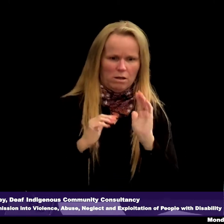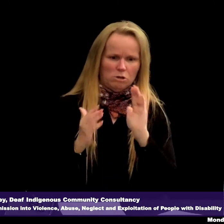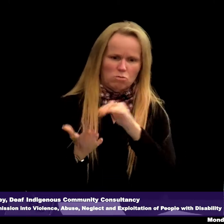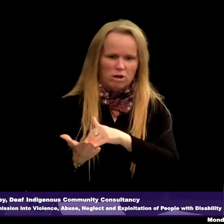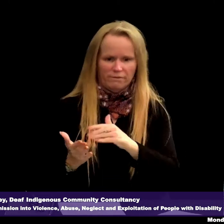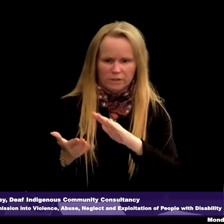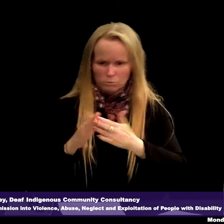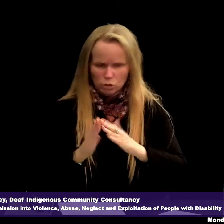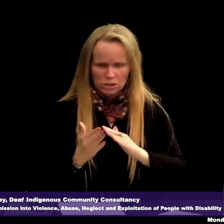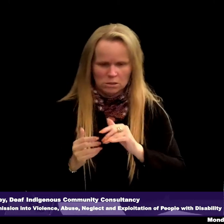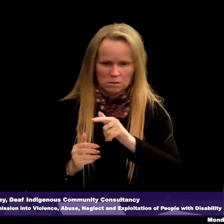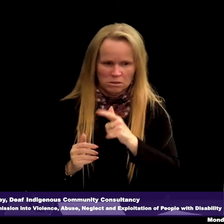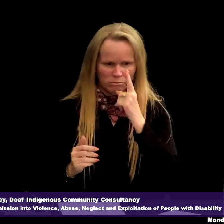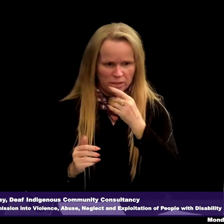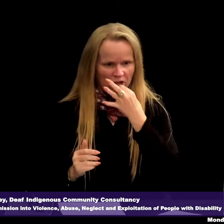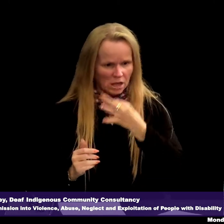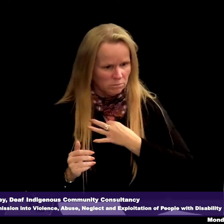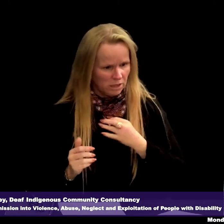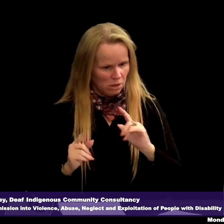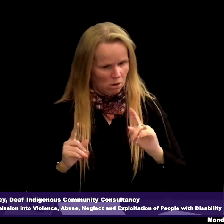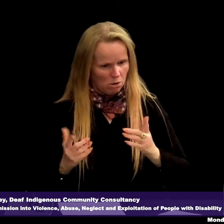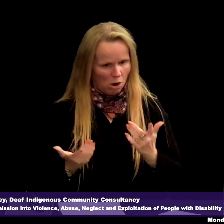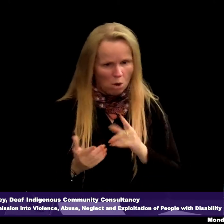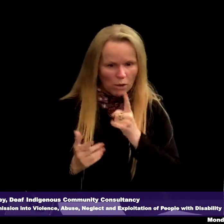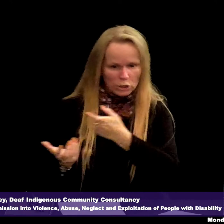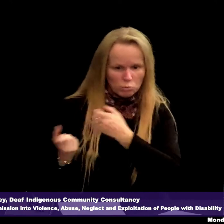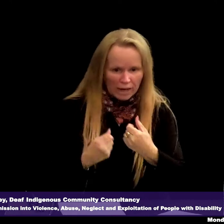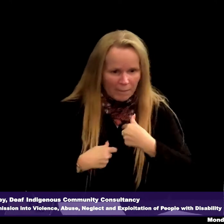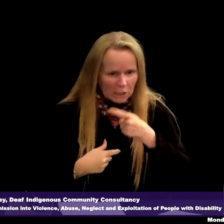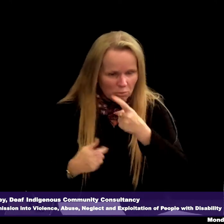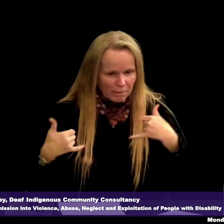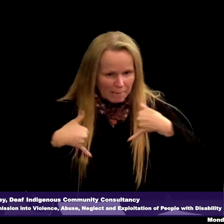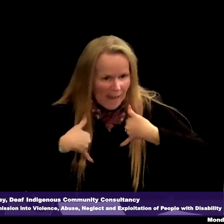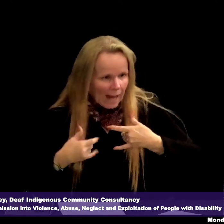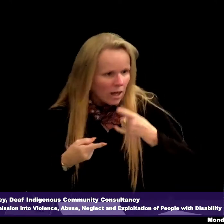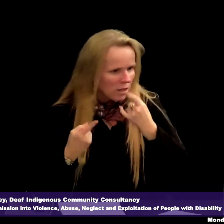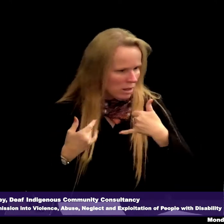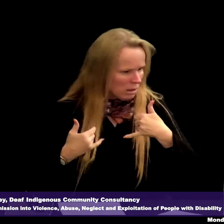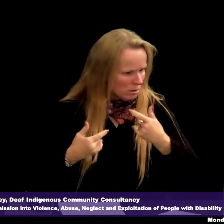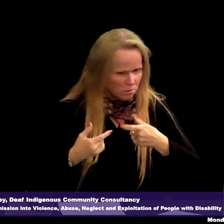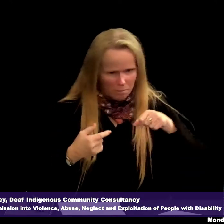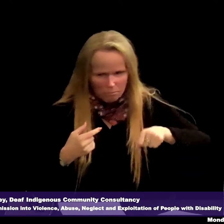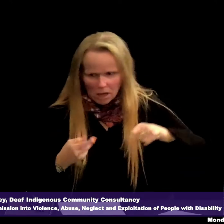Often when I arrive in a community, people will ask me, "What did you bring me? Did you bring me a new backpack?